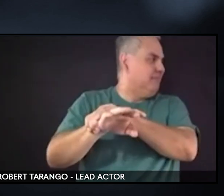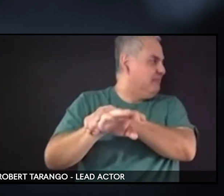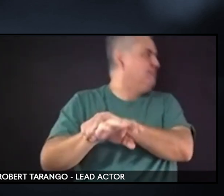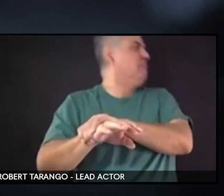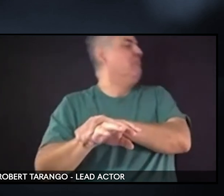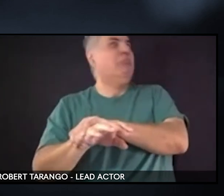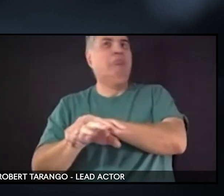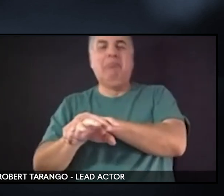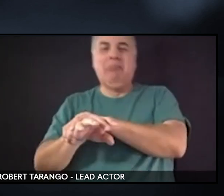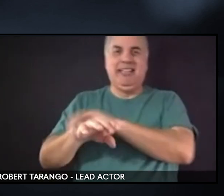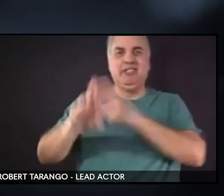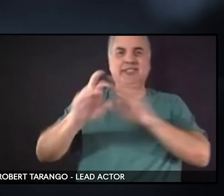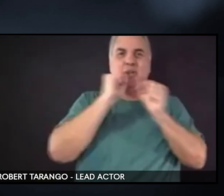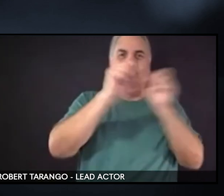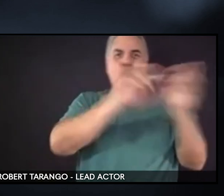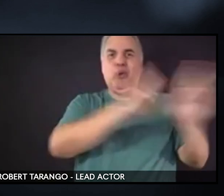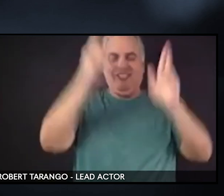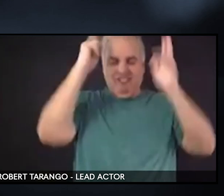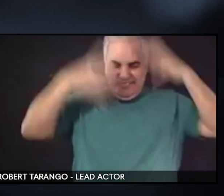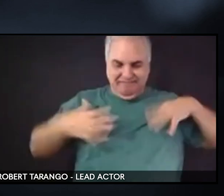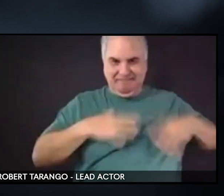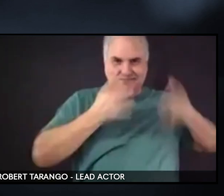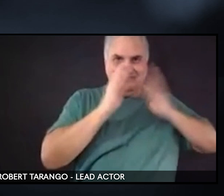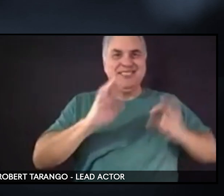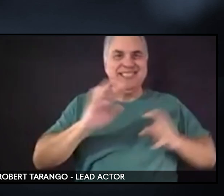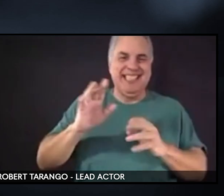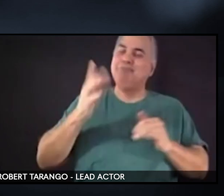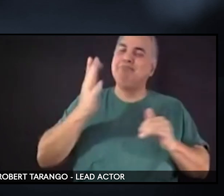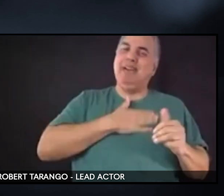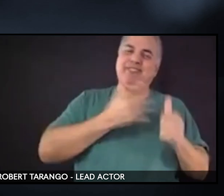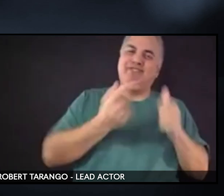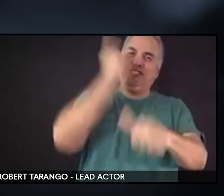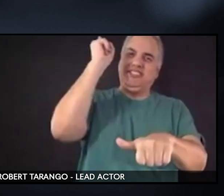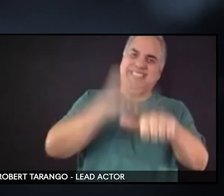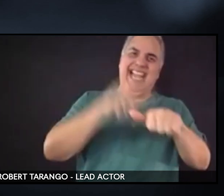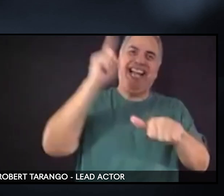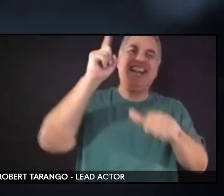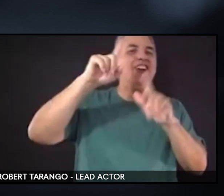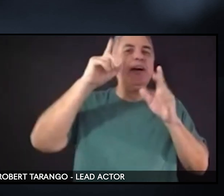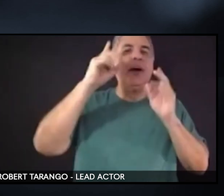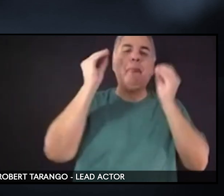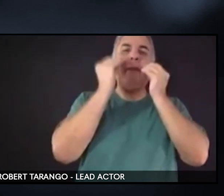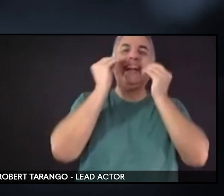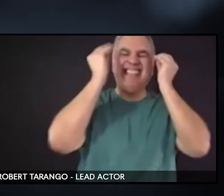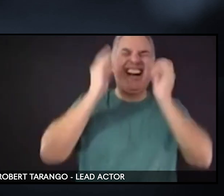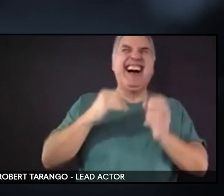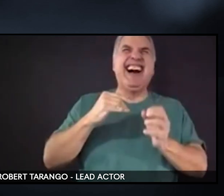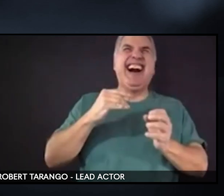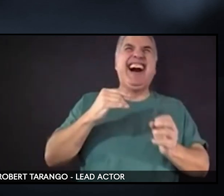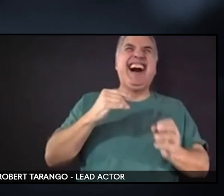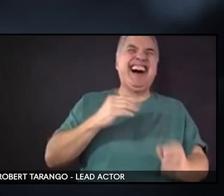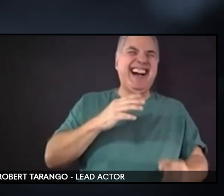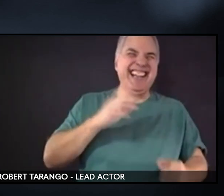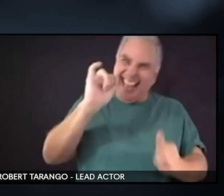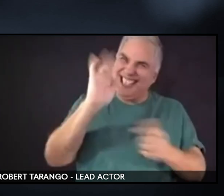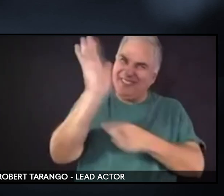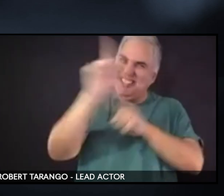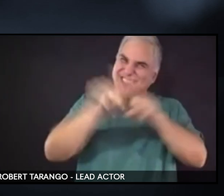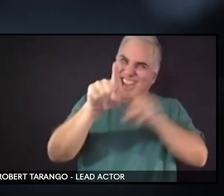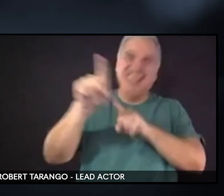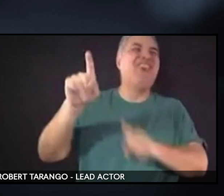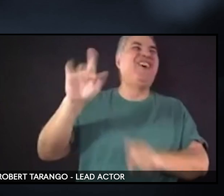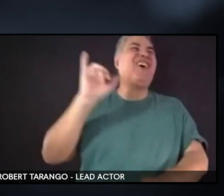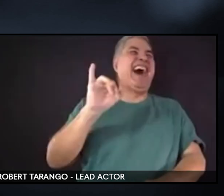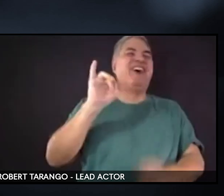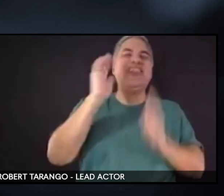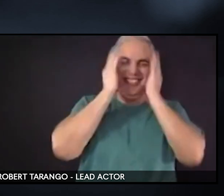I was in New York. When we went for the first time to actually film the film was